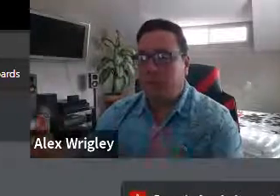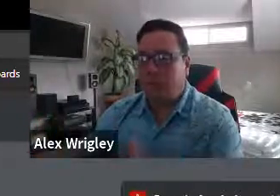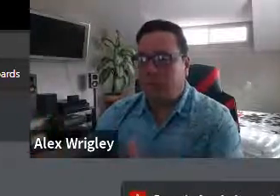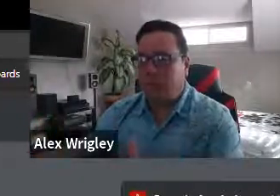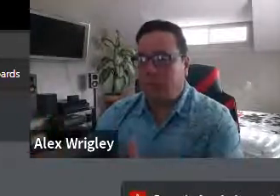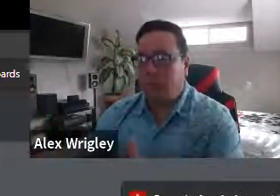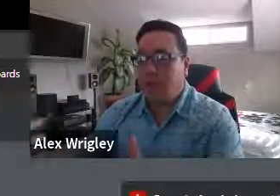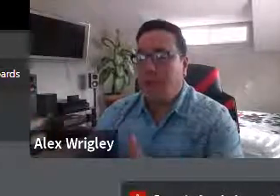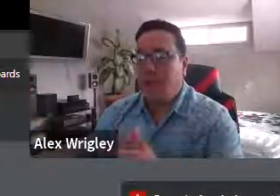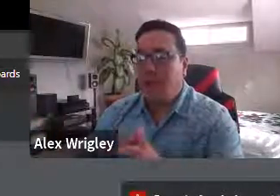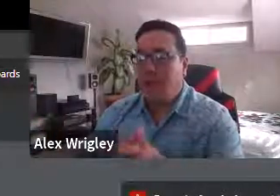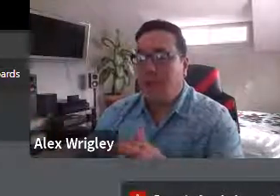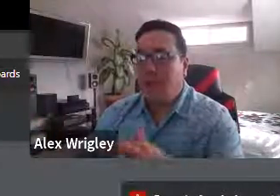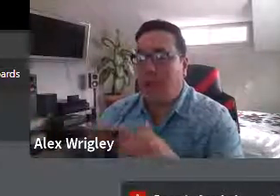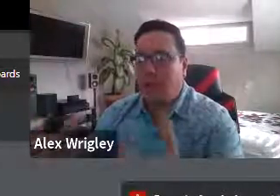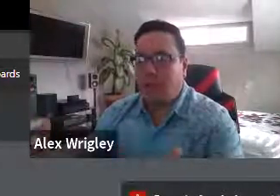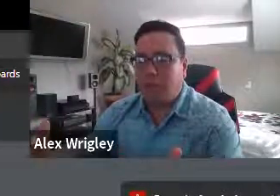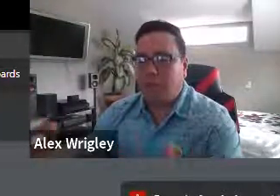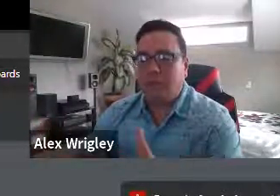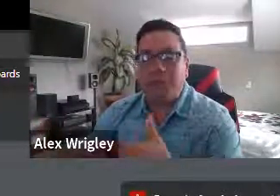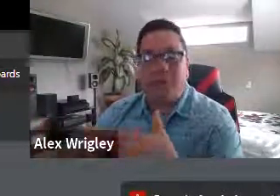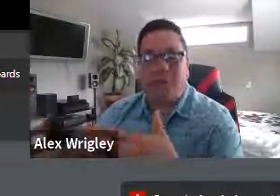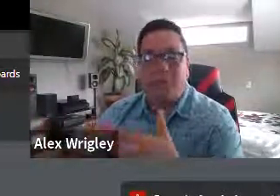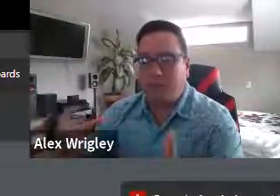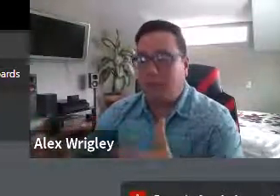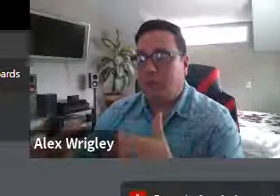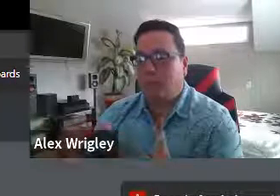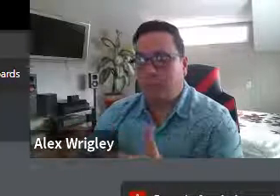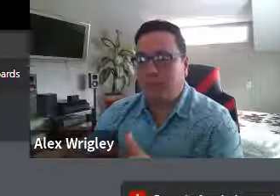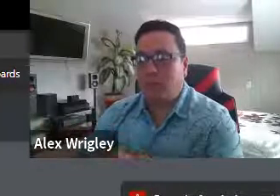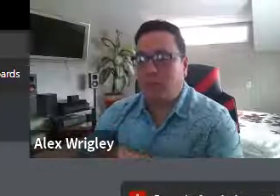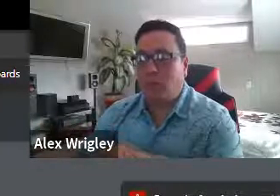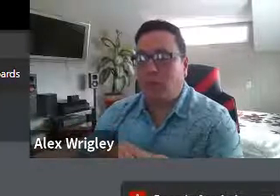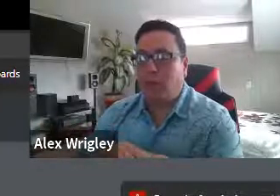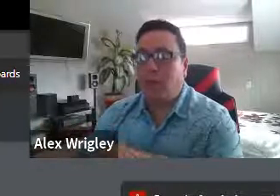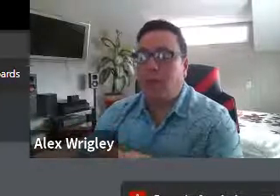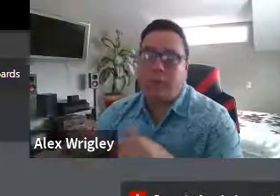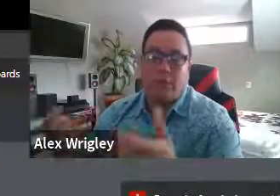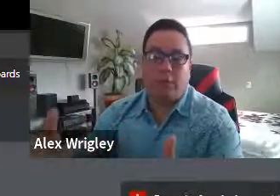created, IP addresses of recipients or participants in the workflow. This is the